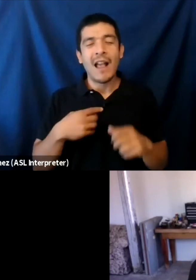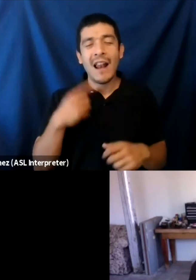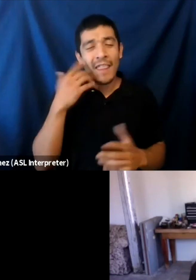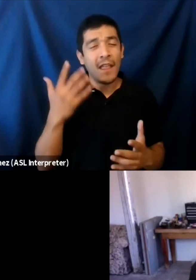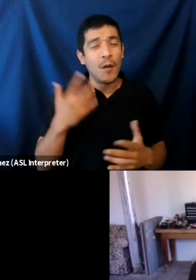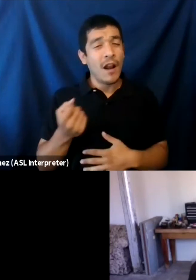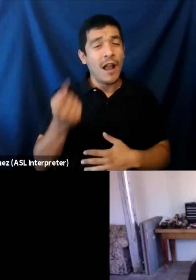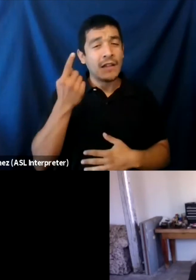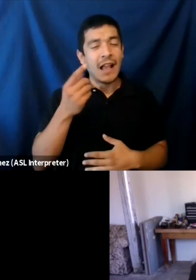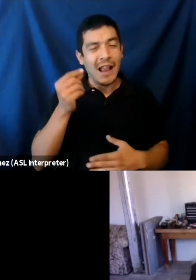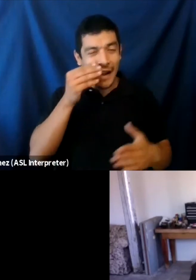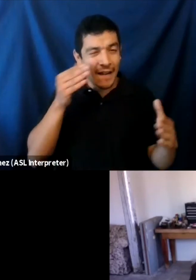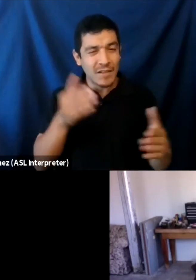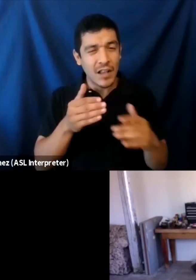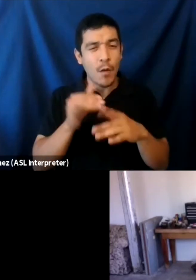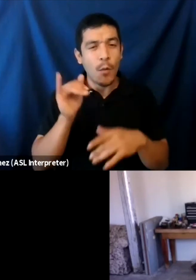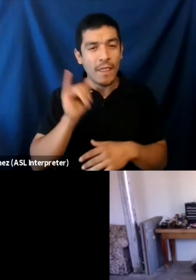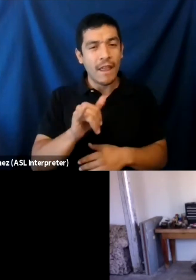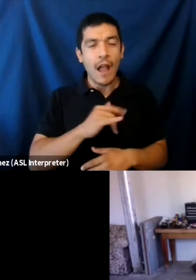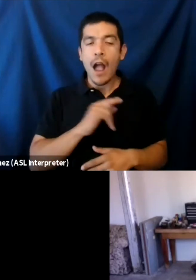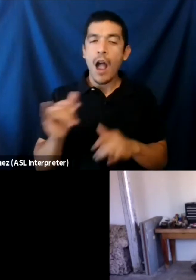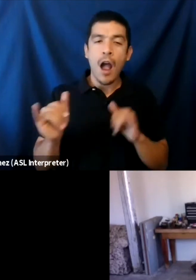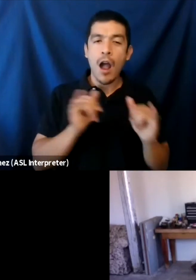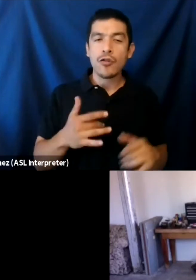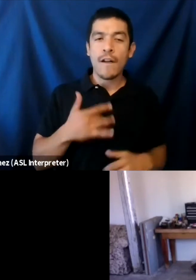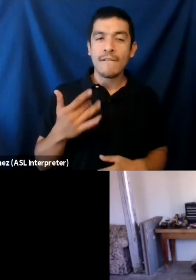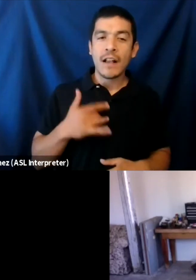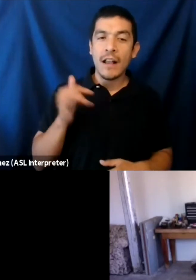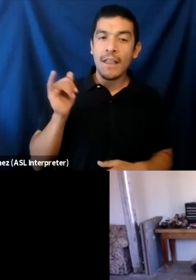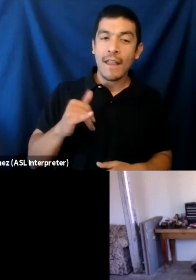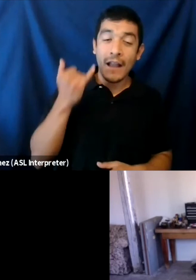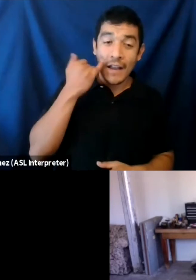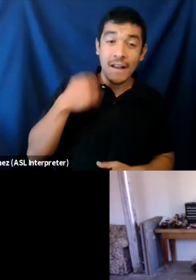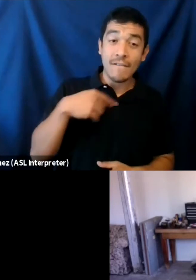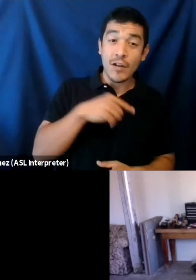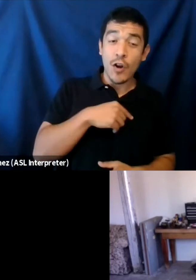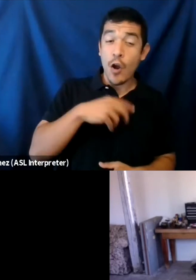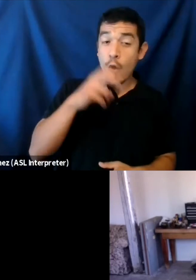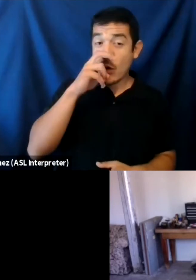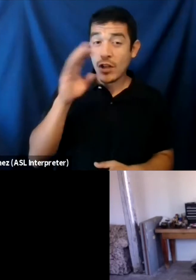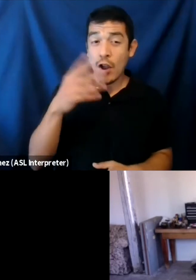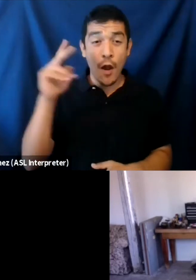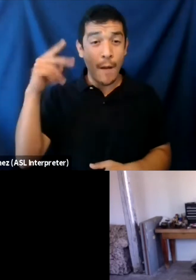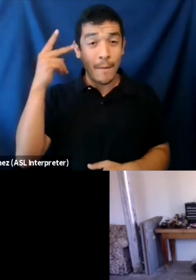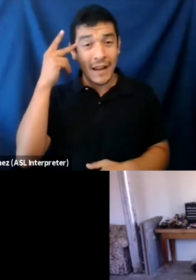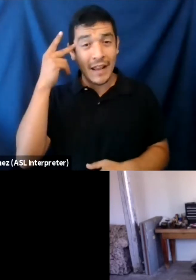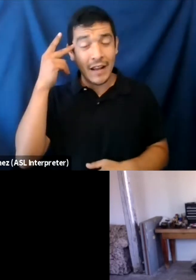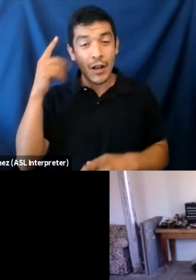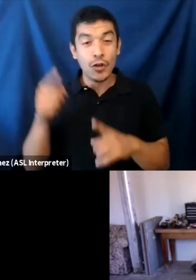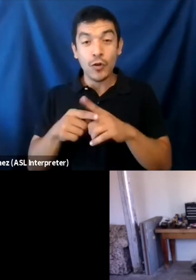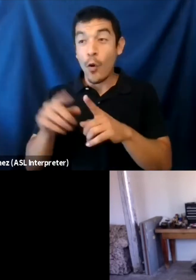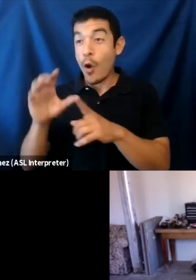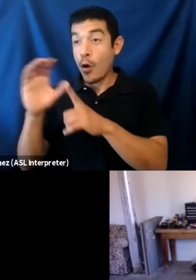and emphasize with that impulse, I also feel that if we are restricting our political discourse to cultural objects,